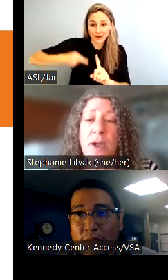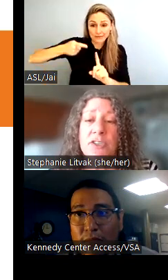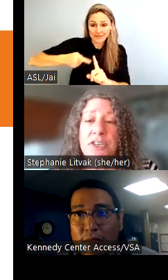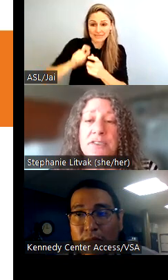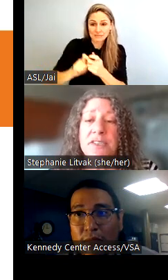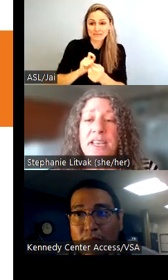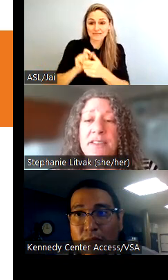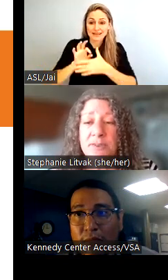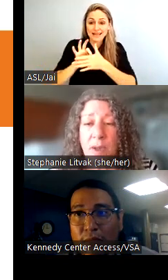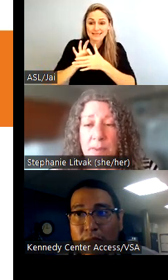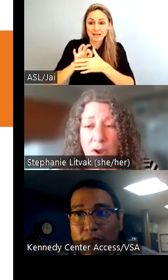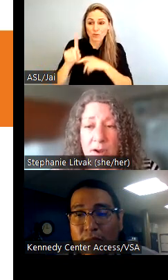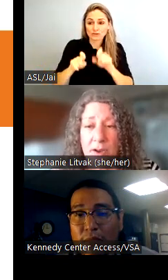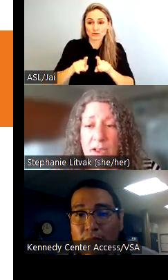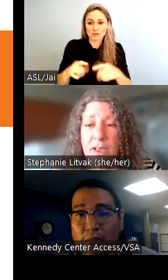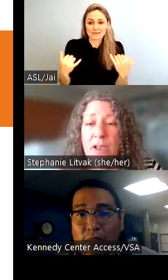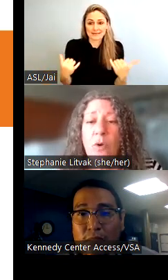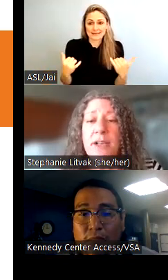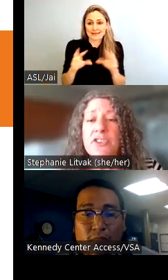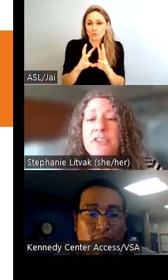questions in this webinar.